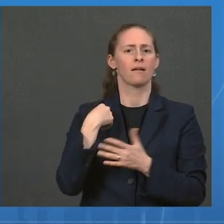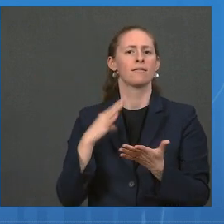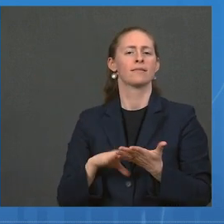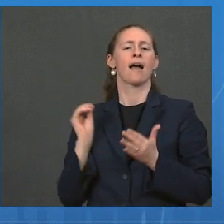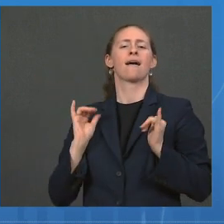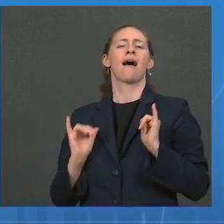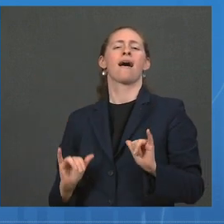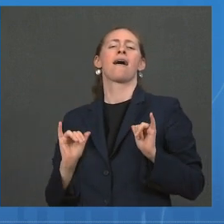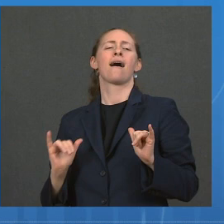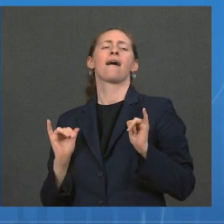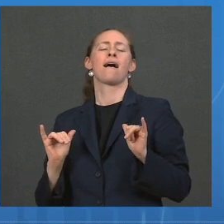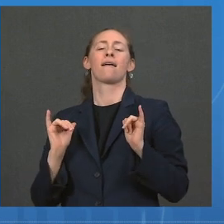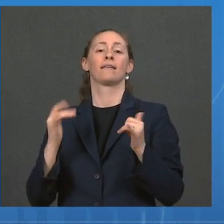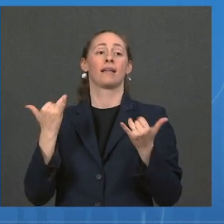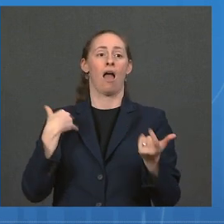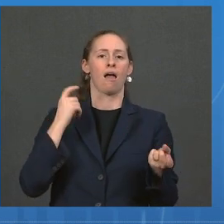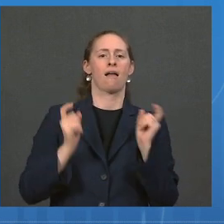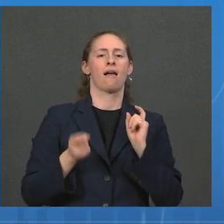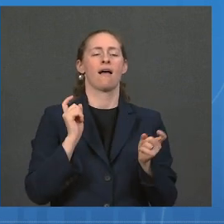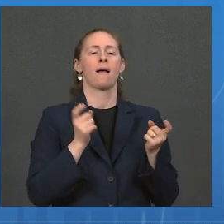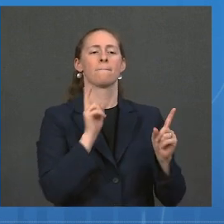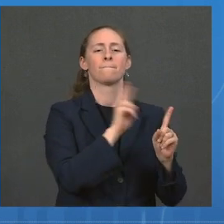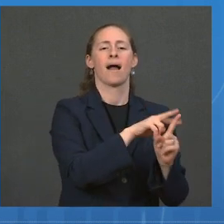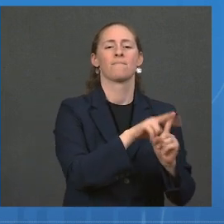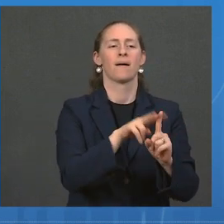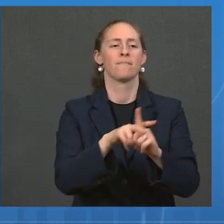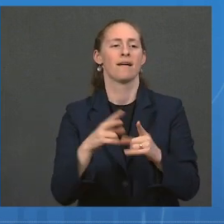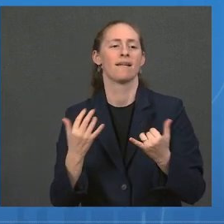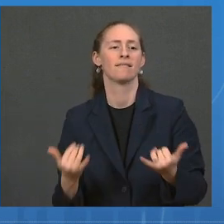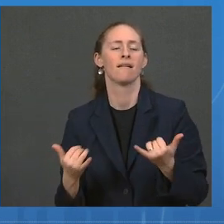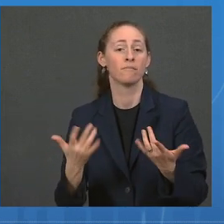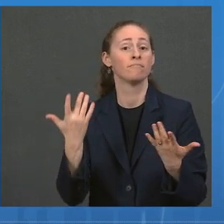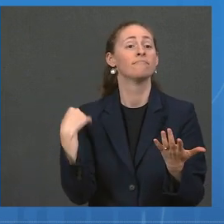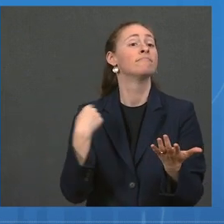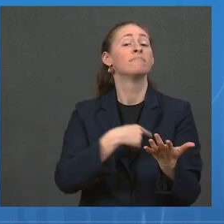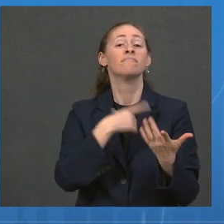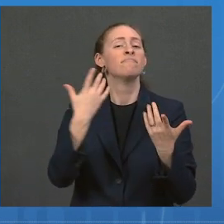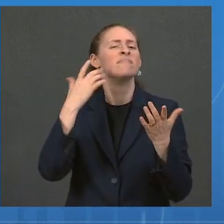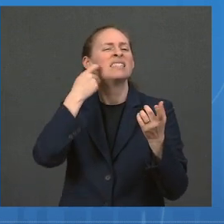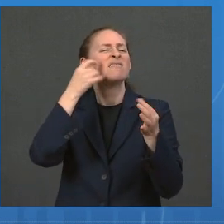Over the past several weeks, we've been working closely with governors, pediatricians,